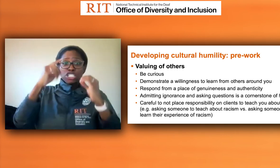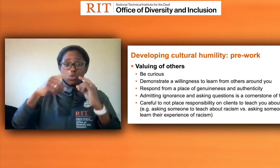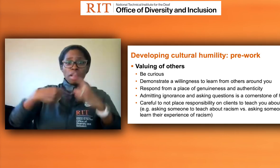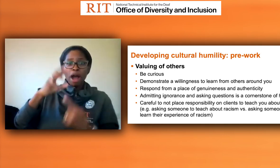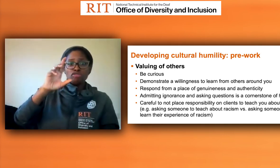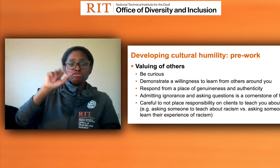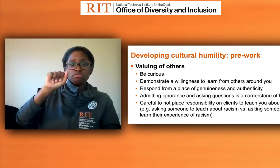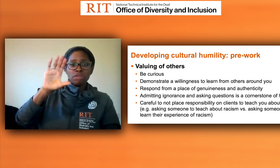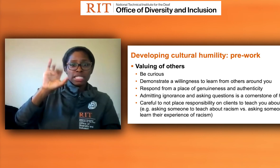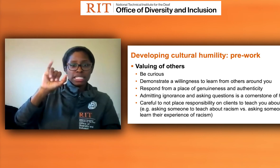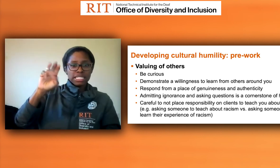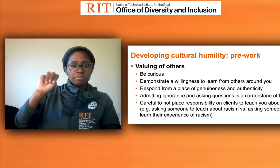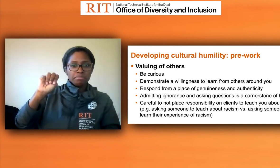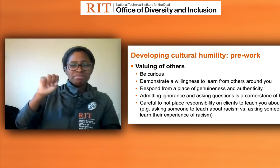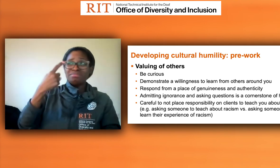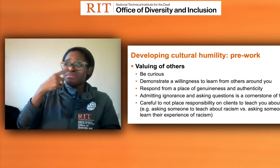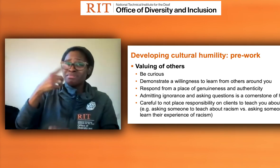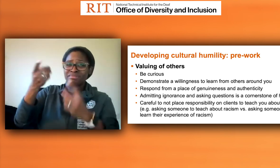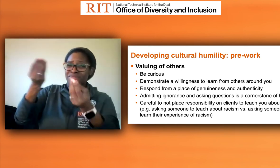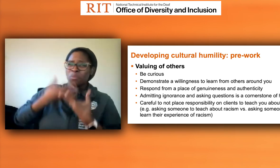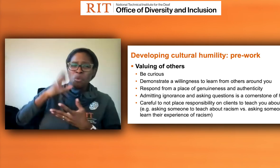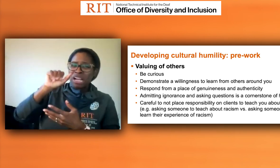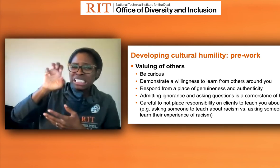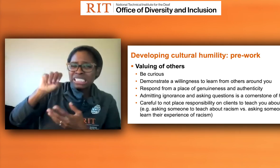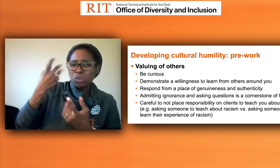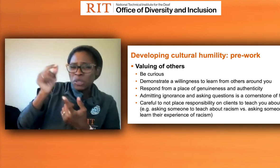Asking someone to teach you about racism as a concept, for example,